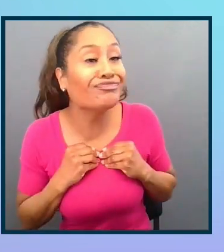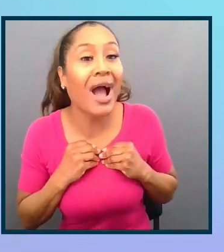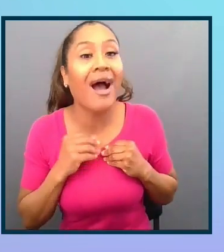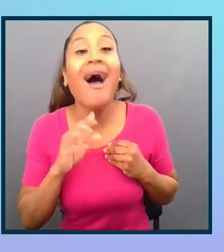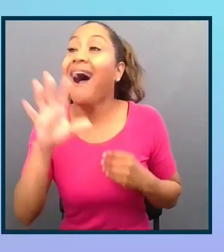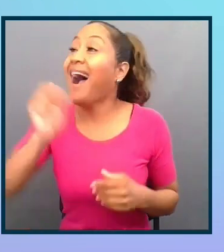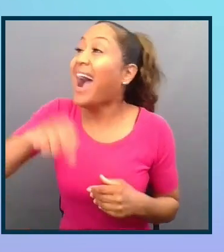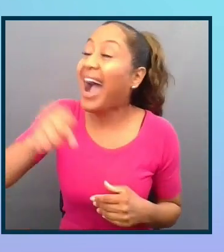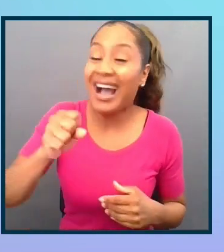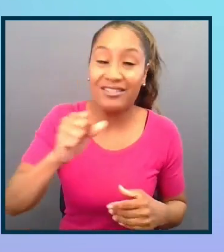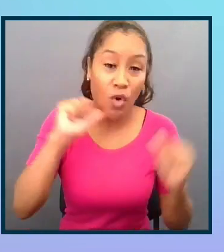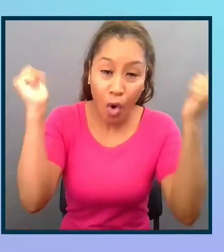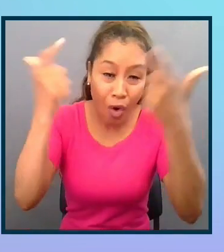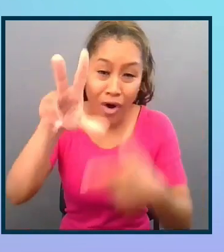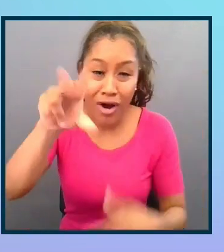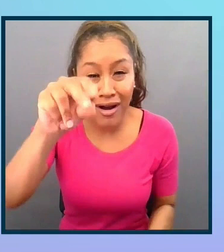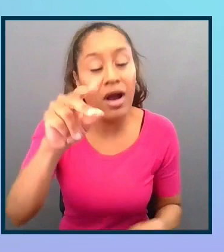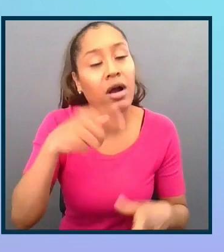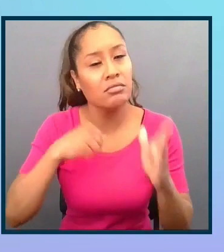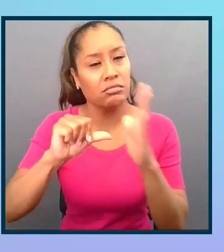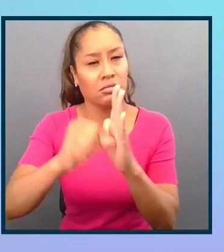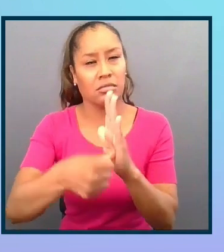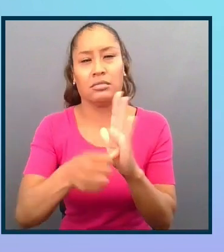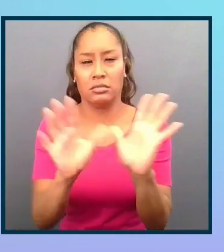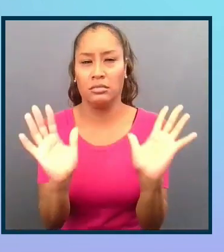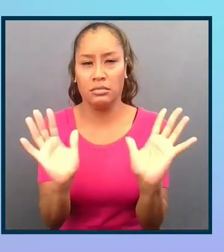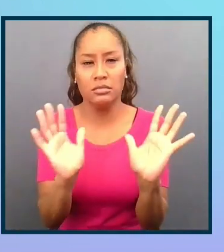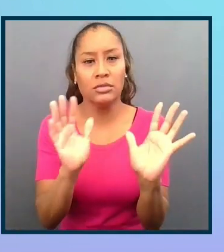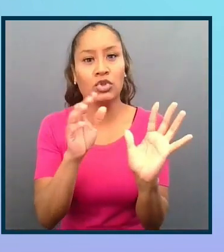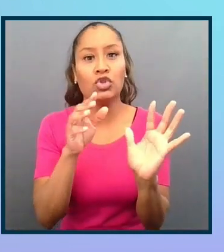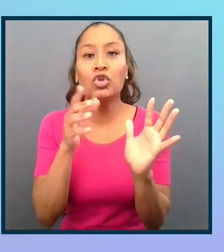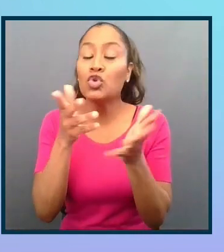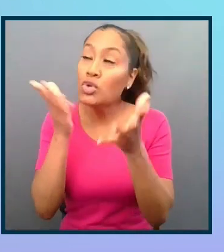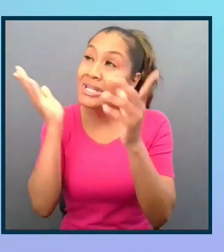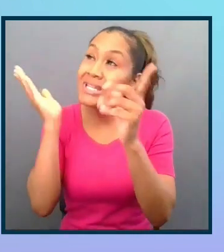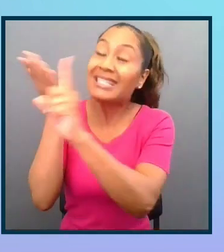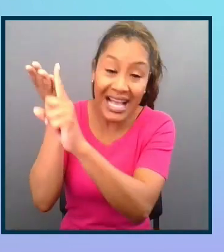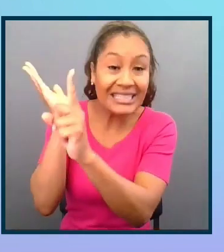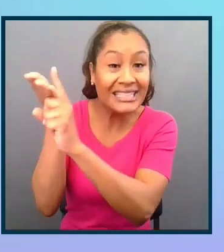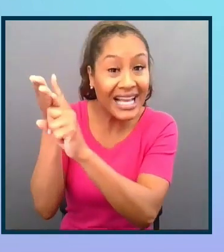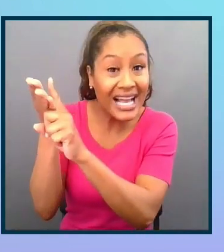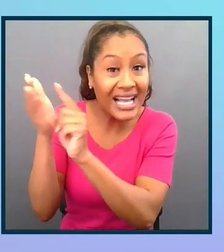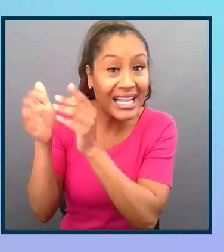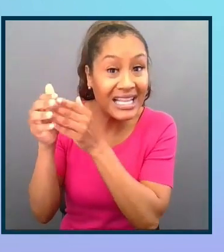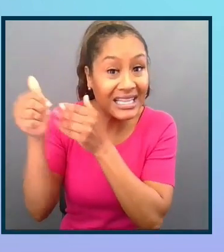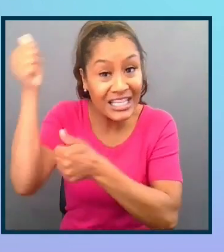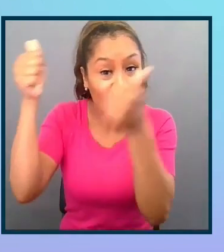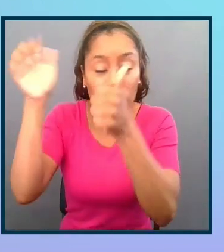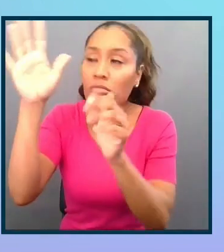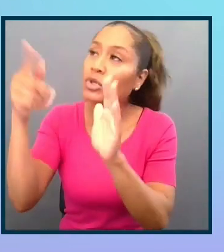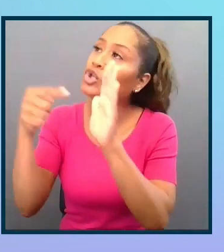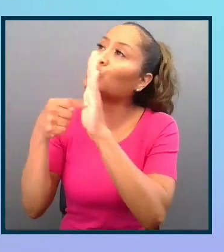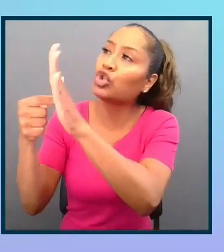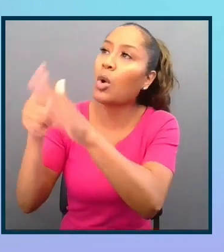And so I guess, this time, I really wanna emphasize that selling leadership is really about showing them business cases,